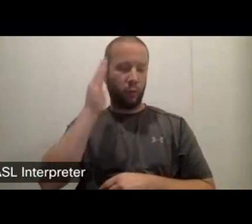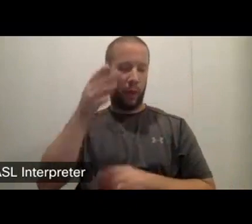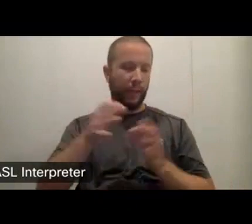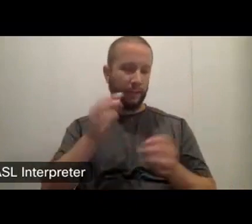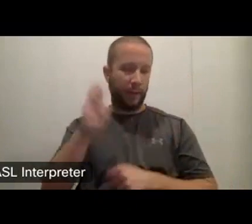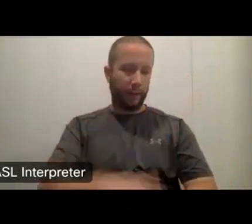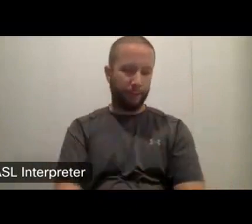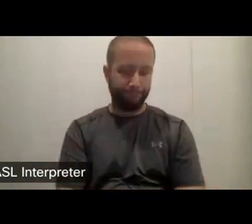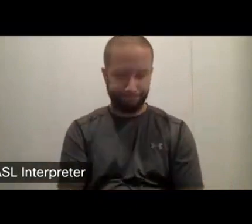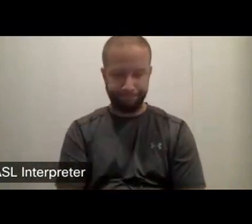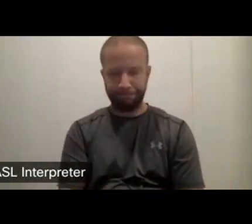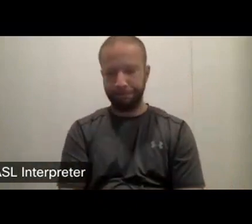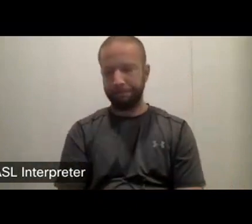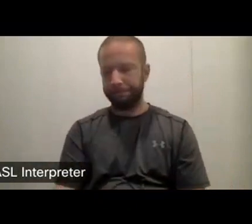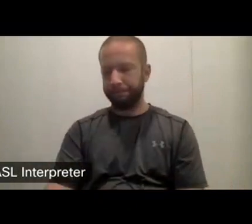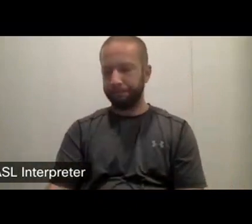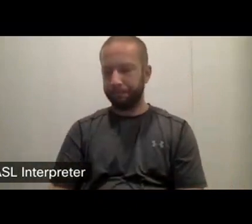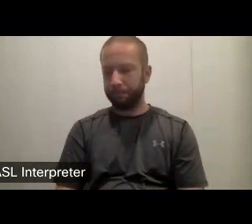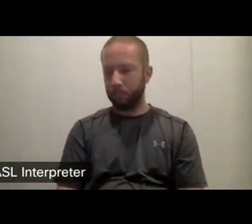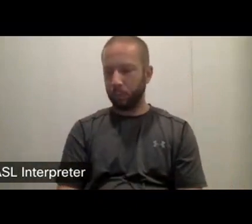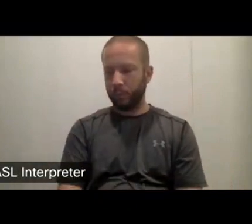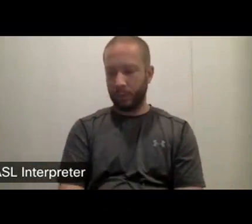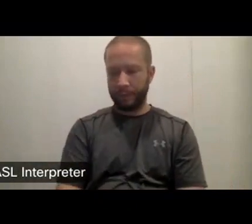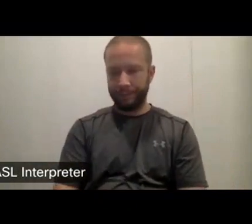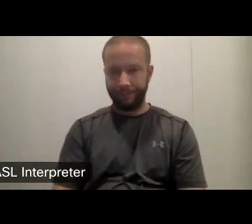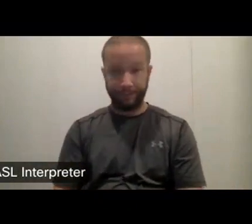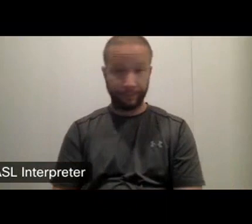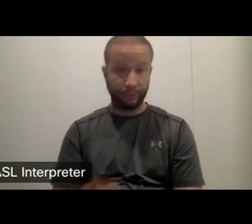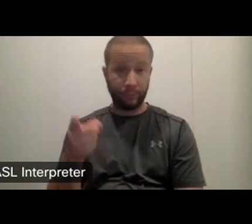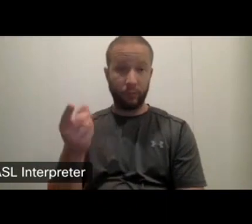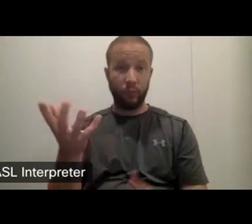hey I think Mr Bartolo did you want to share anything else